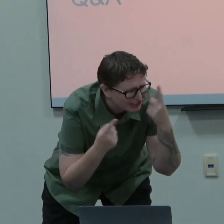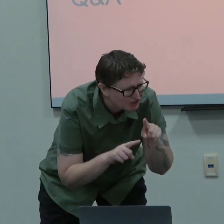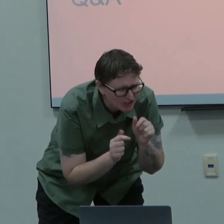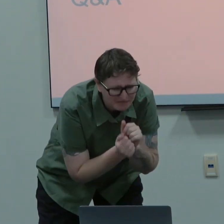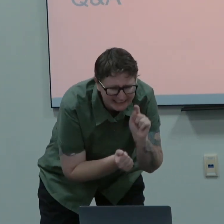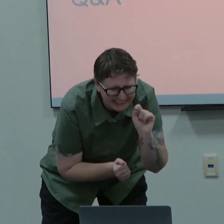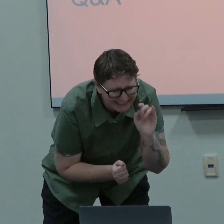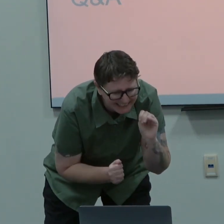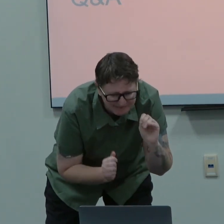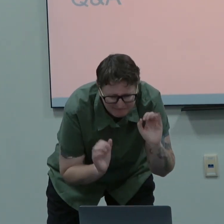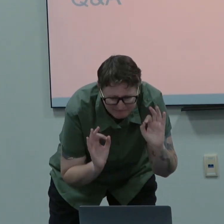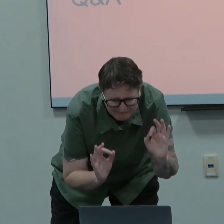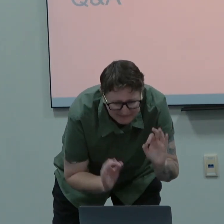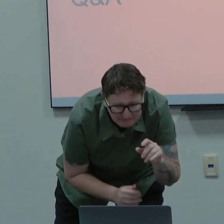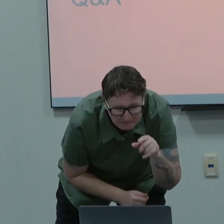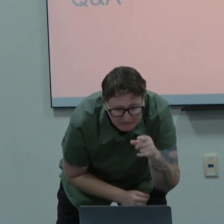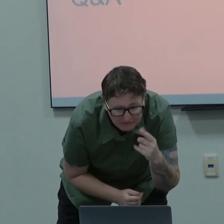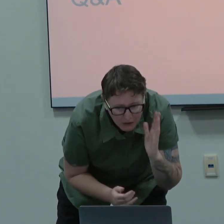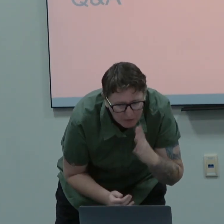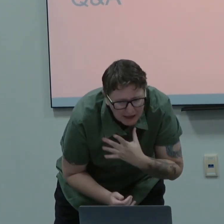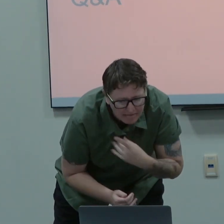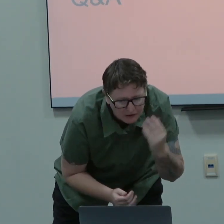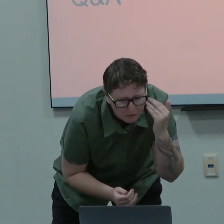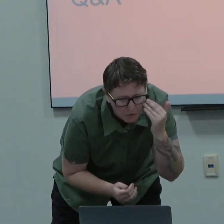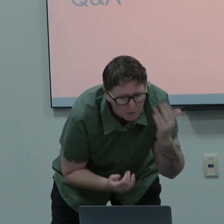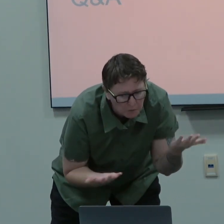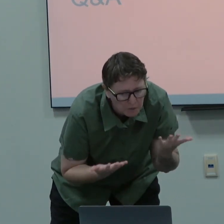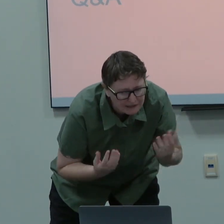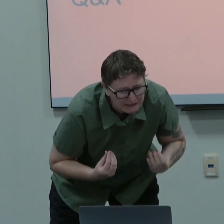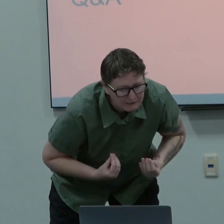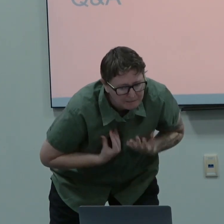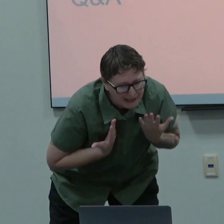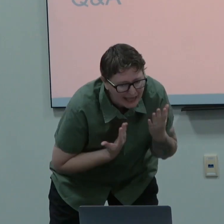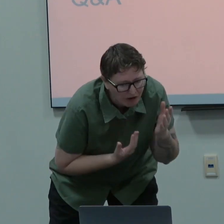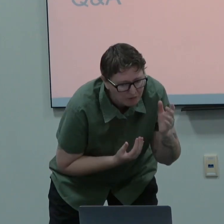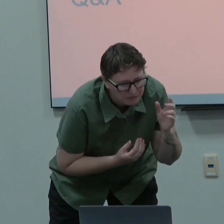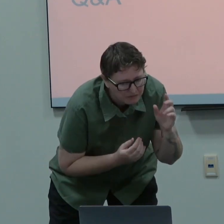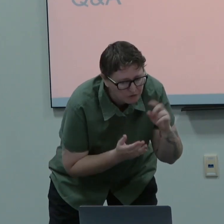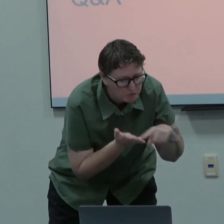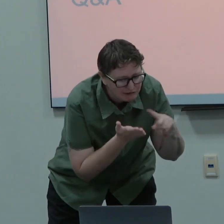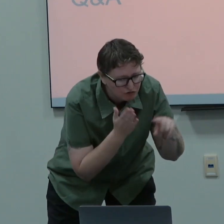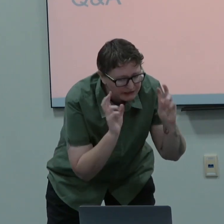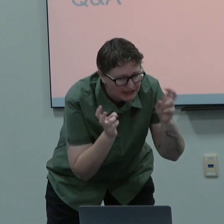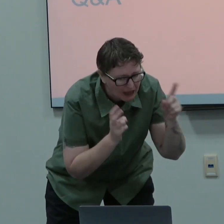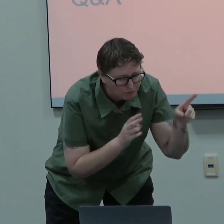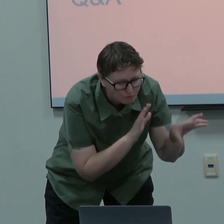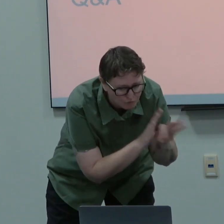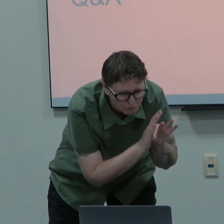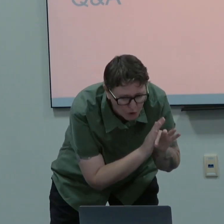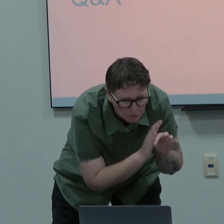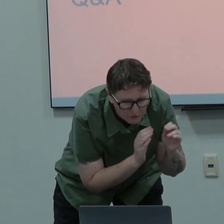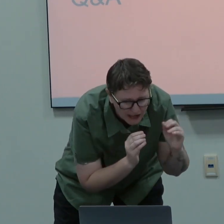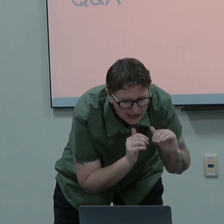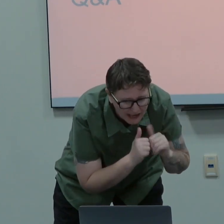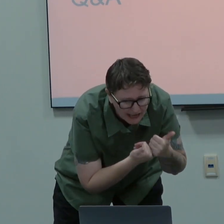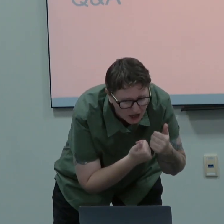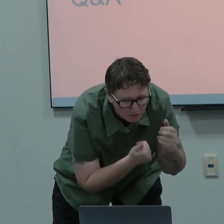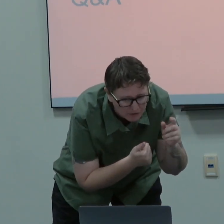Great. This is Jessica Contreras saying, completely agree with Tim. And I would like to know what inspired your research topics